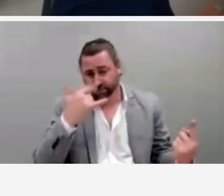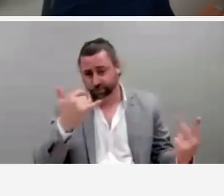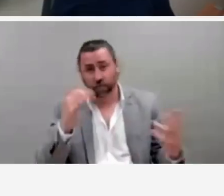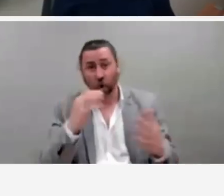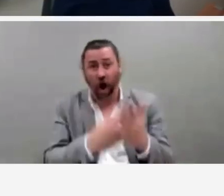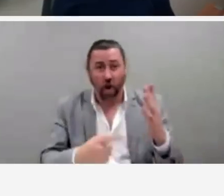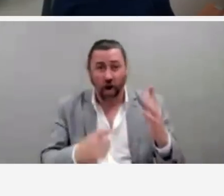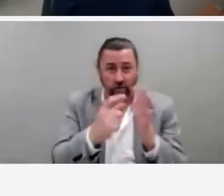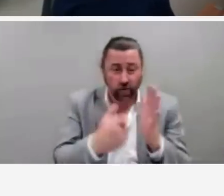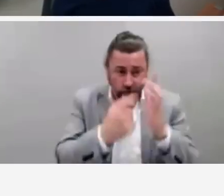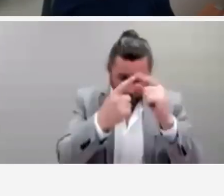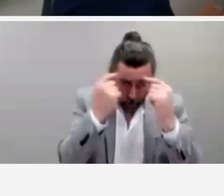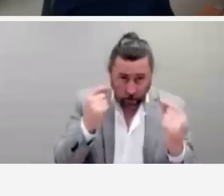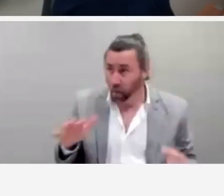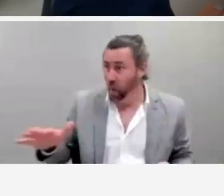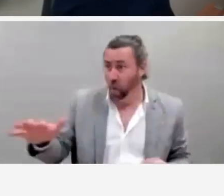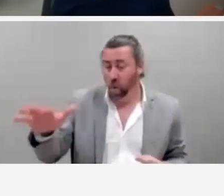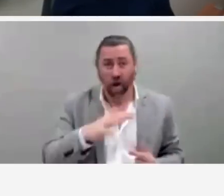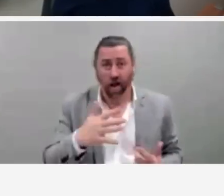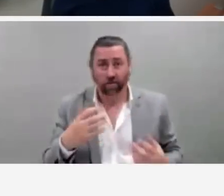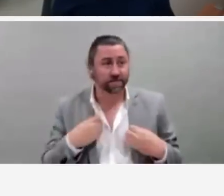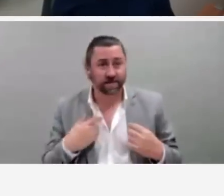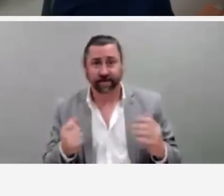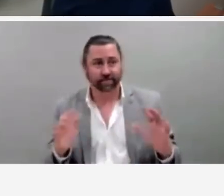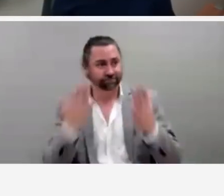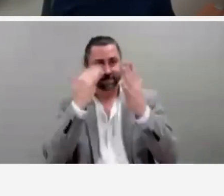that there's huge workforce issues happening everywhere.